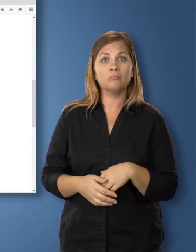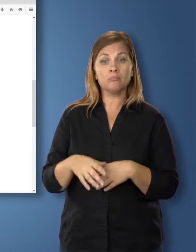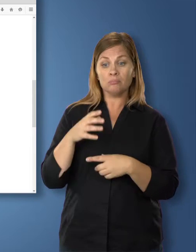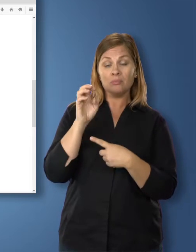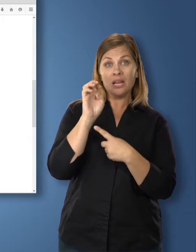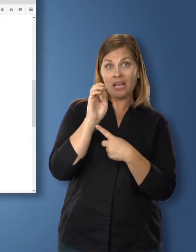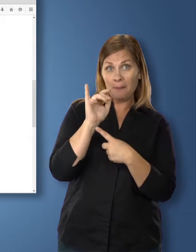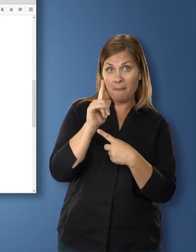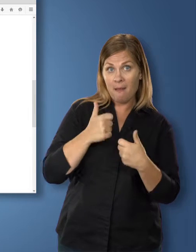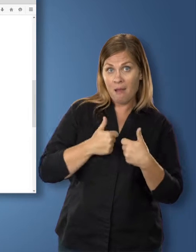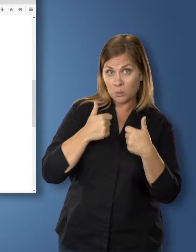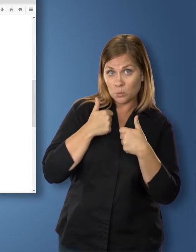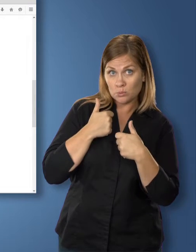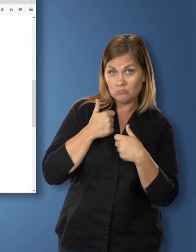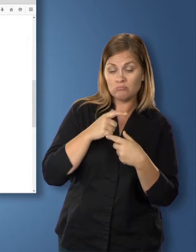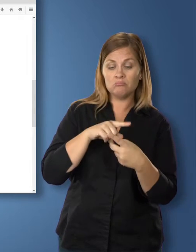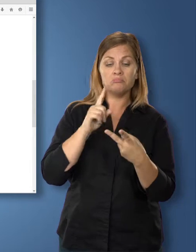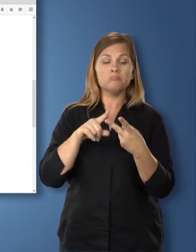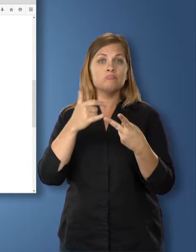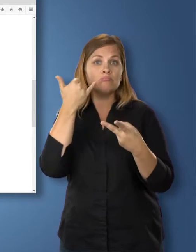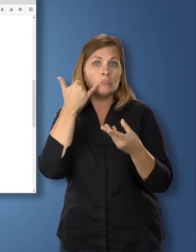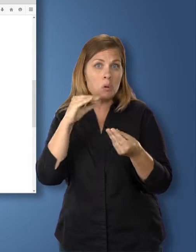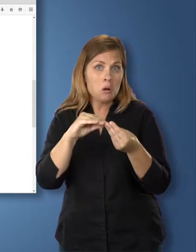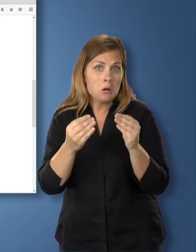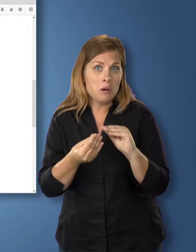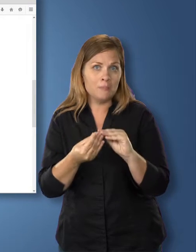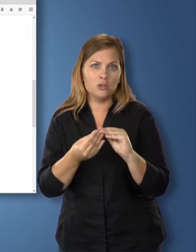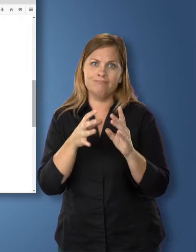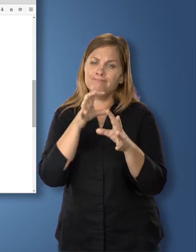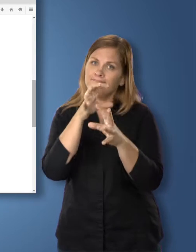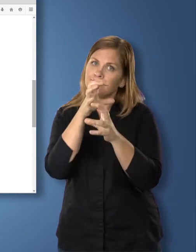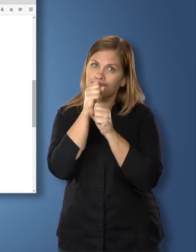It asks for your contact information - email and phone number -